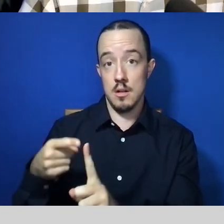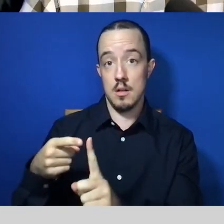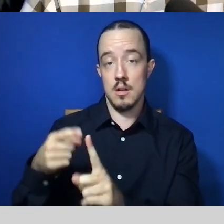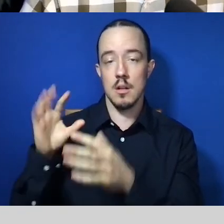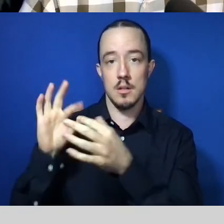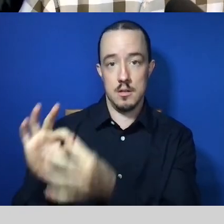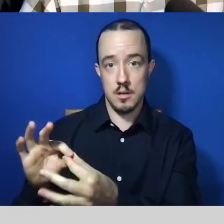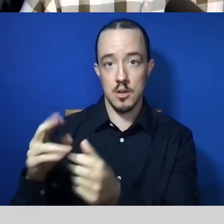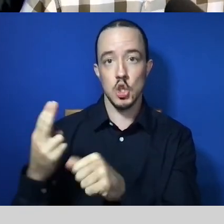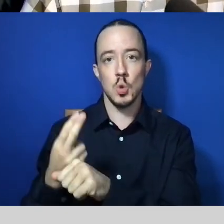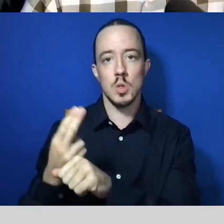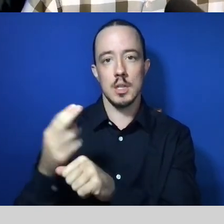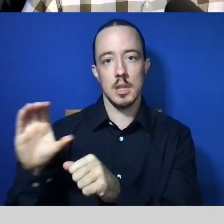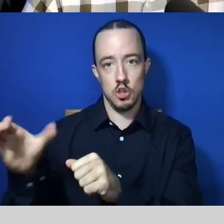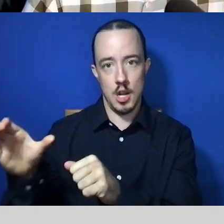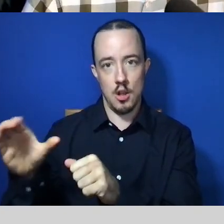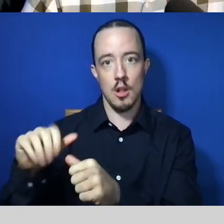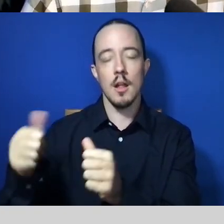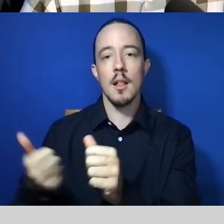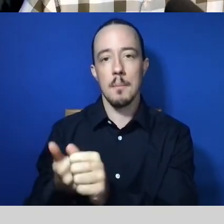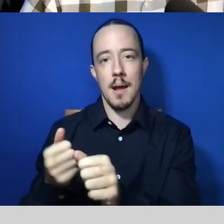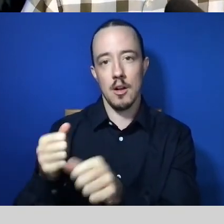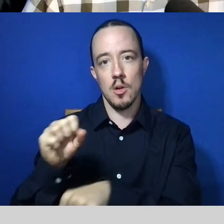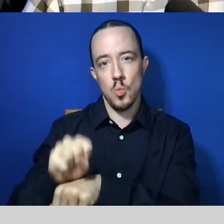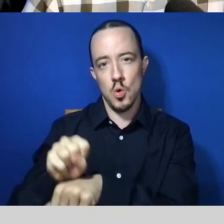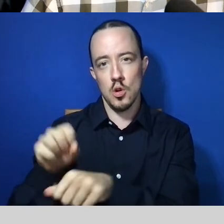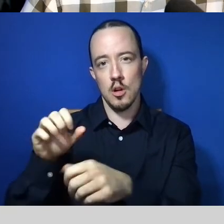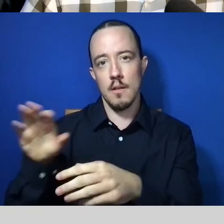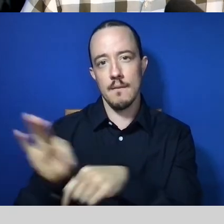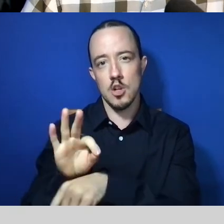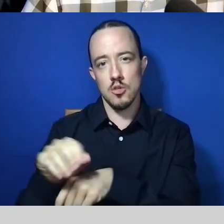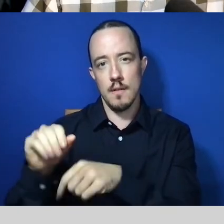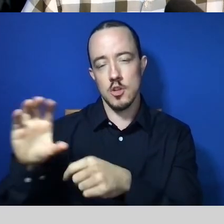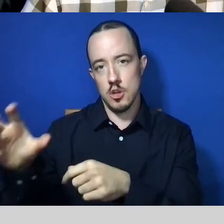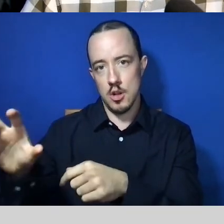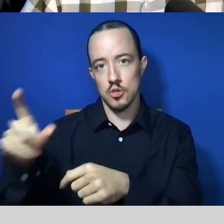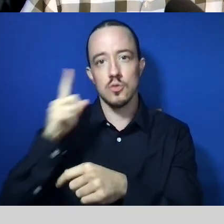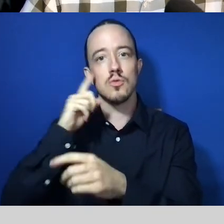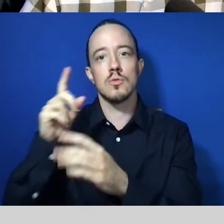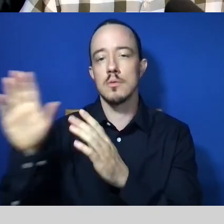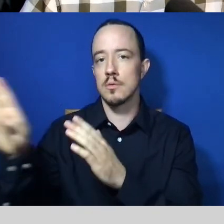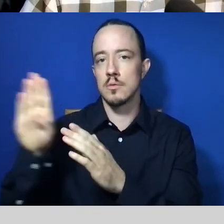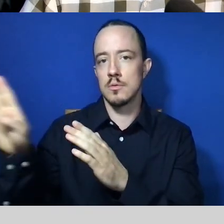and background workers feature of channels to talk to Discord and basically log into a channel